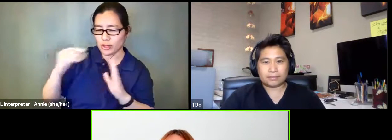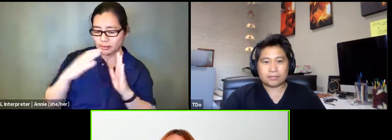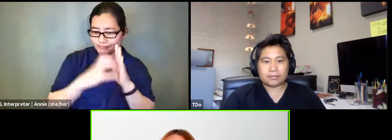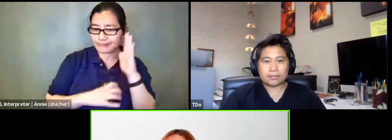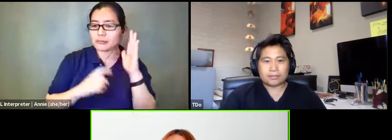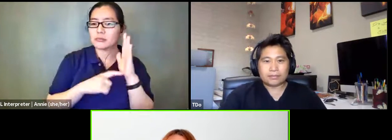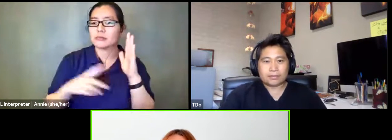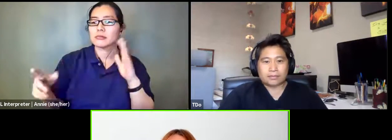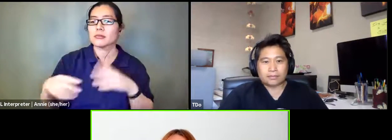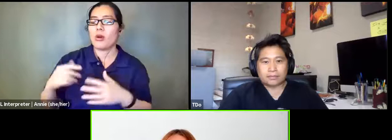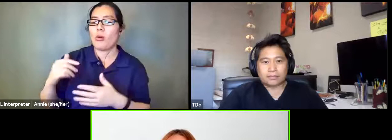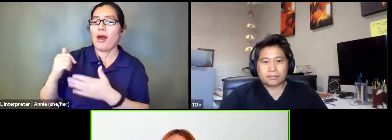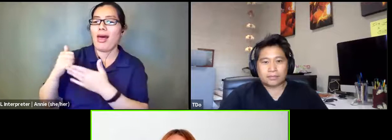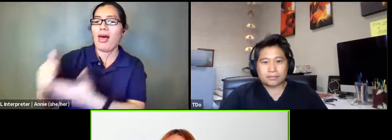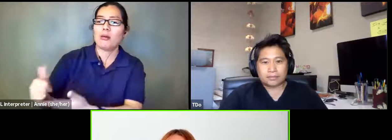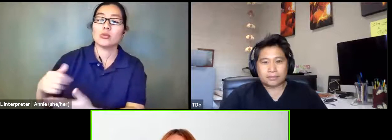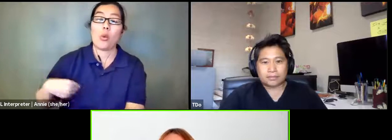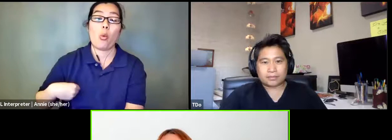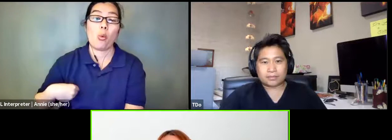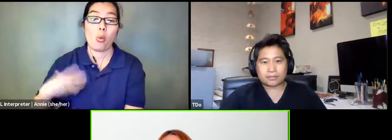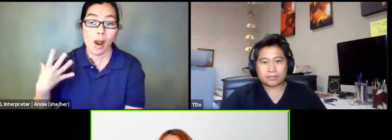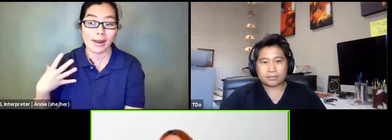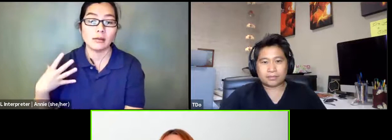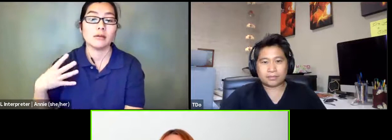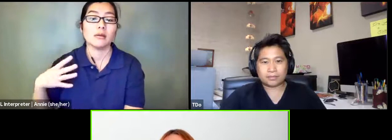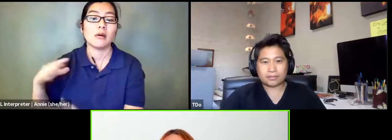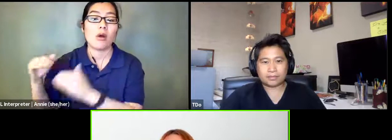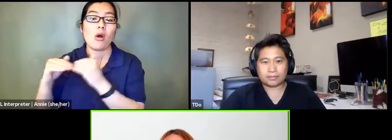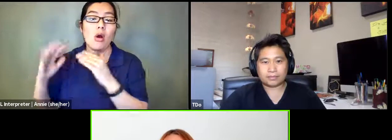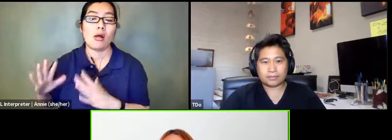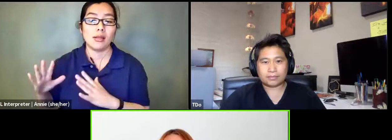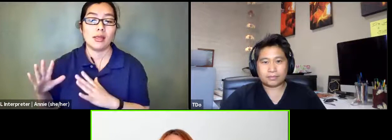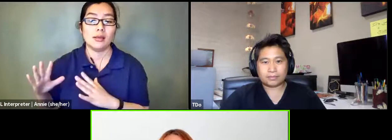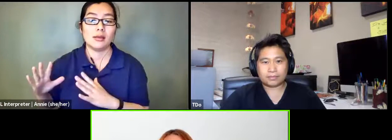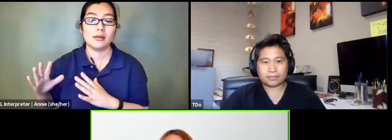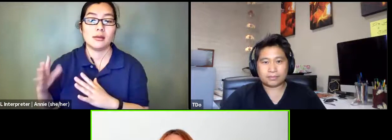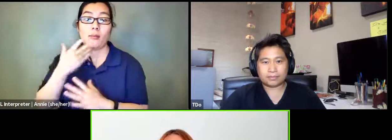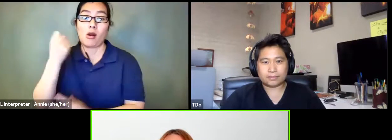and reality of racism is hearing the lived experiences with racism of our